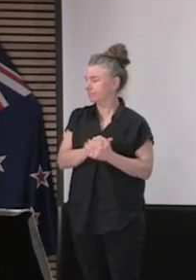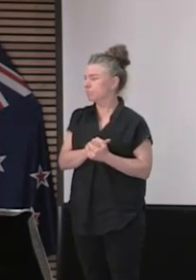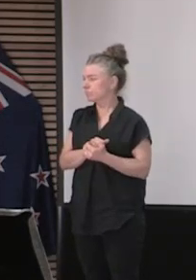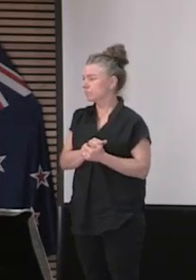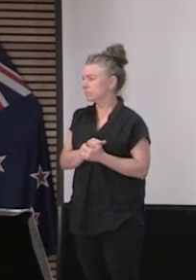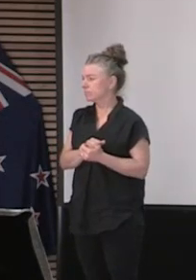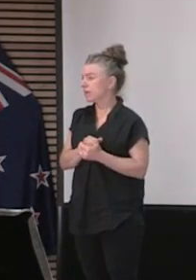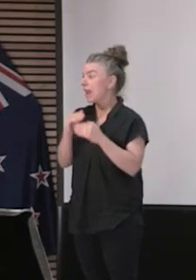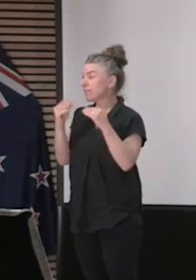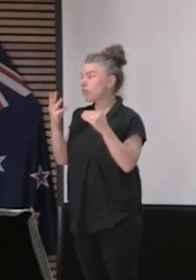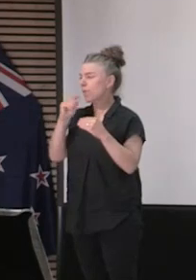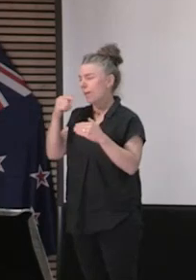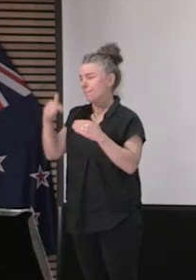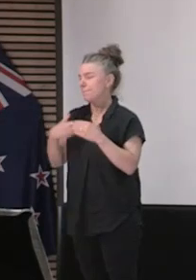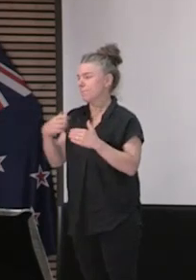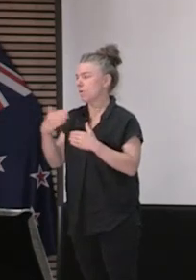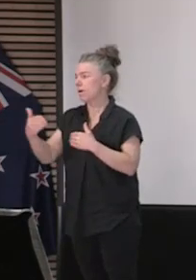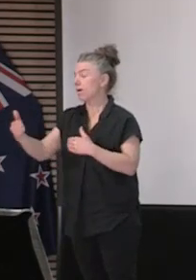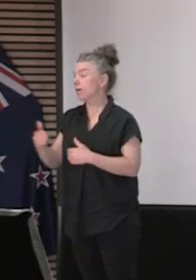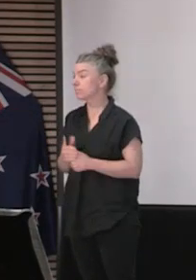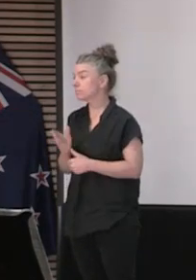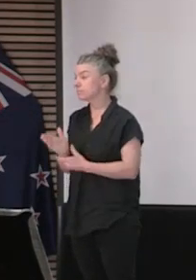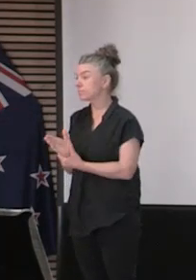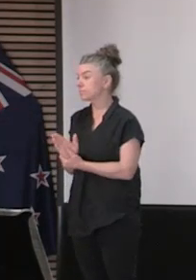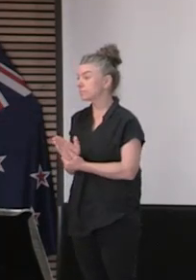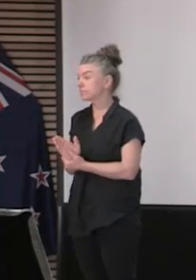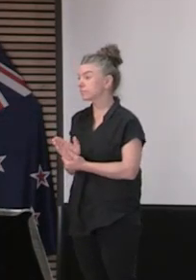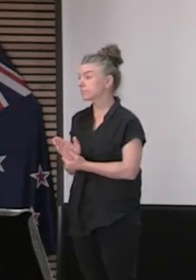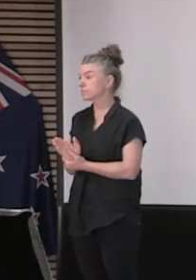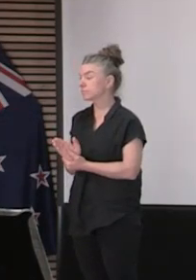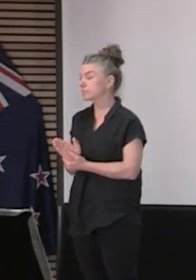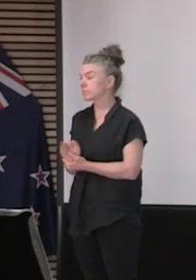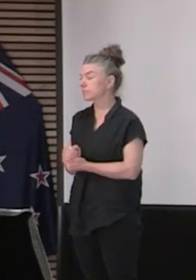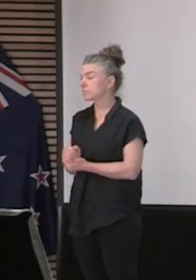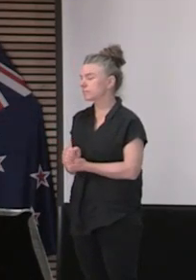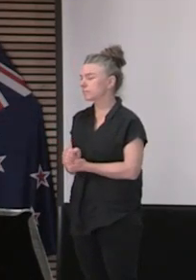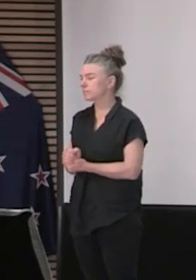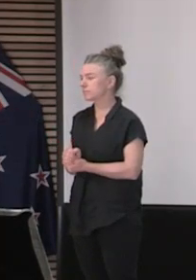In your openingremarks, you mentioned that ifwe start to relax, in twoweeks, we could be back at thestarting block.